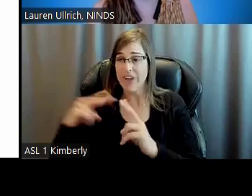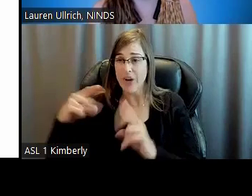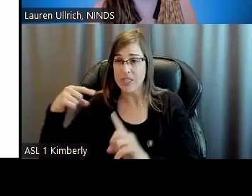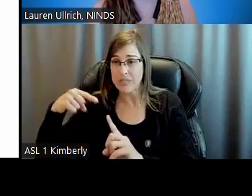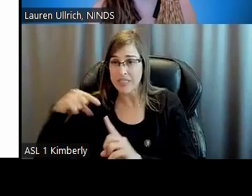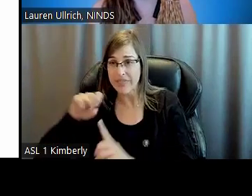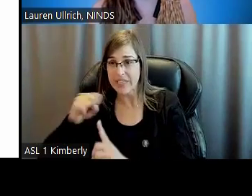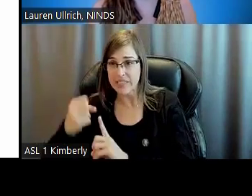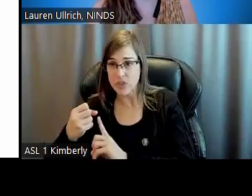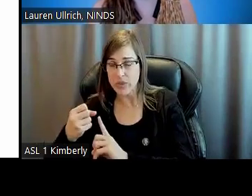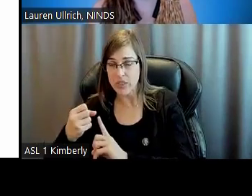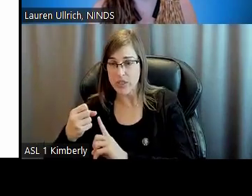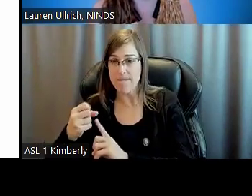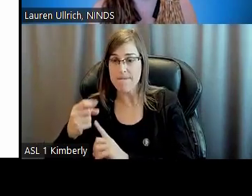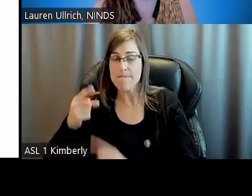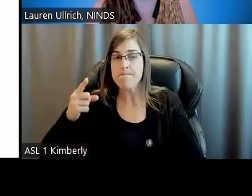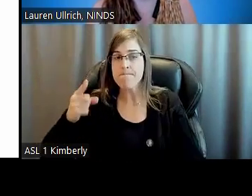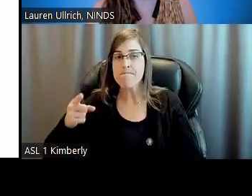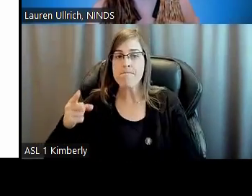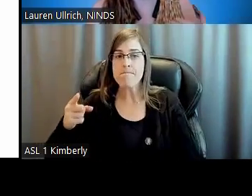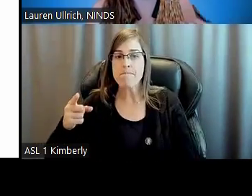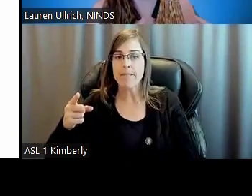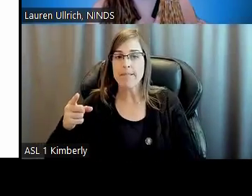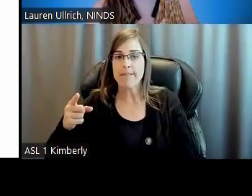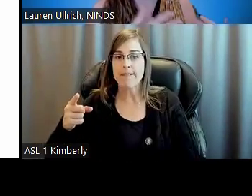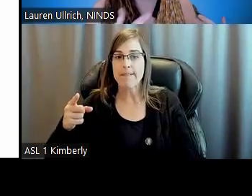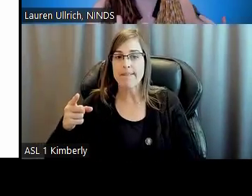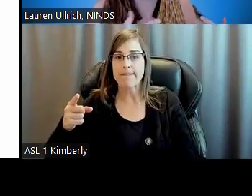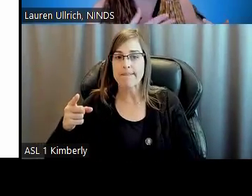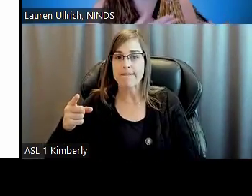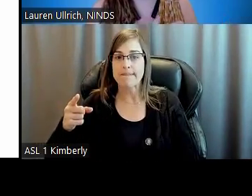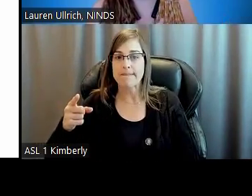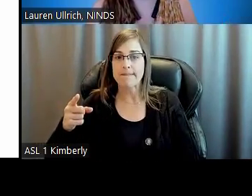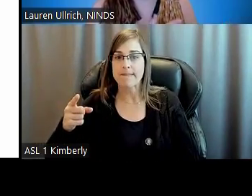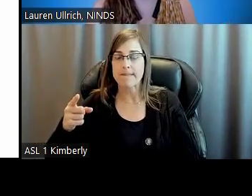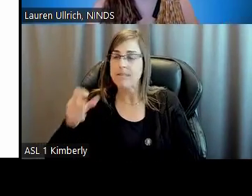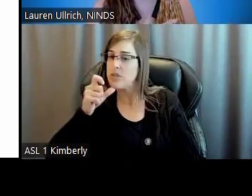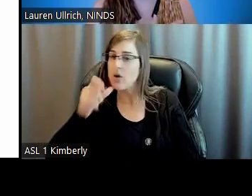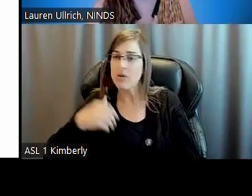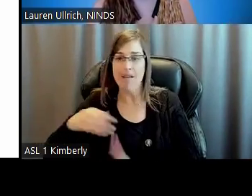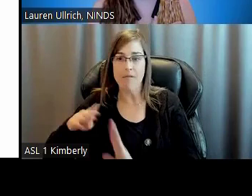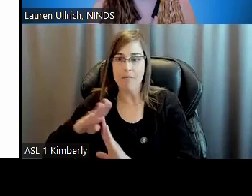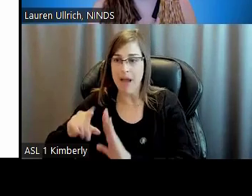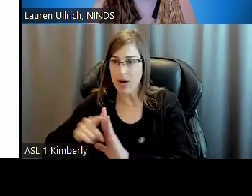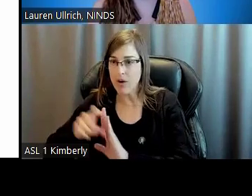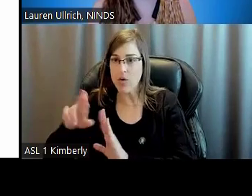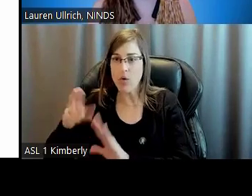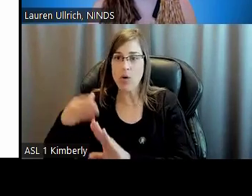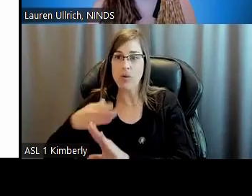where you don't necessarily have the background or the preliminary data,